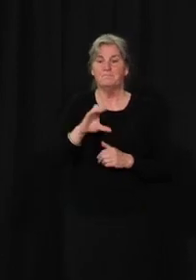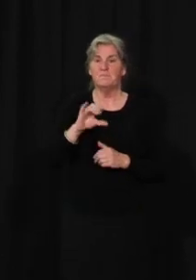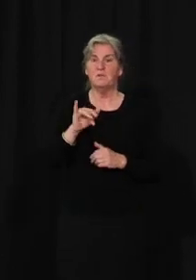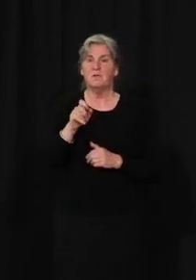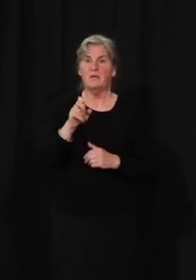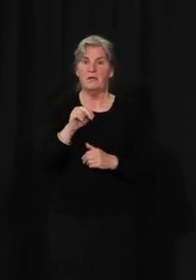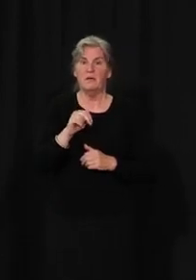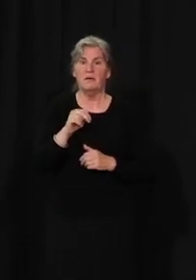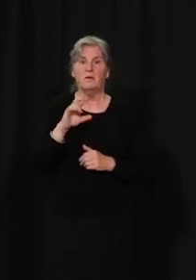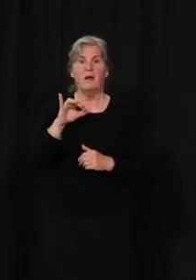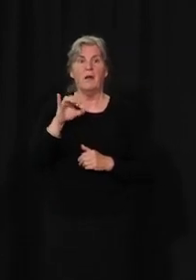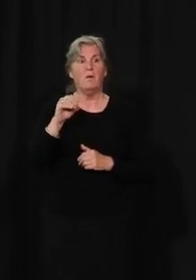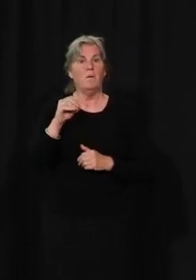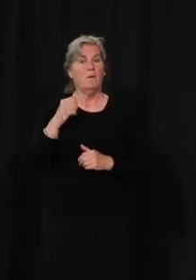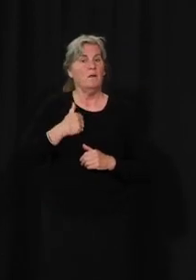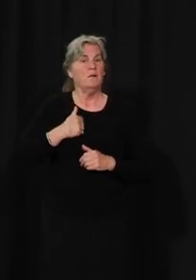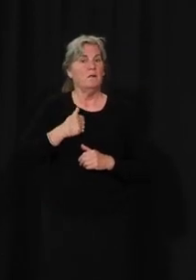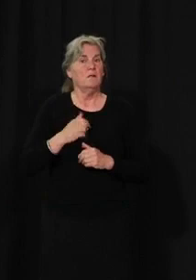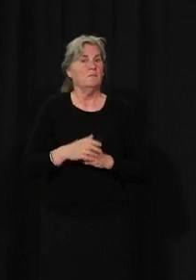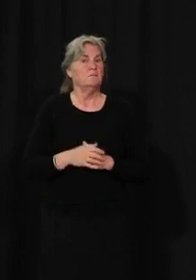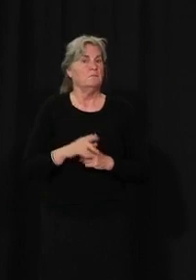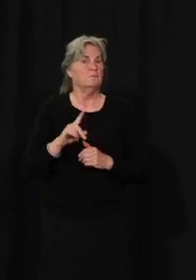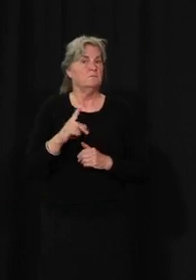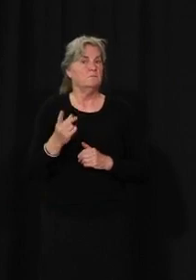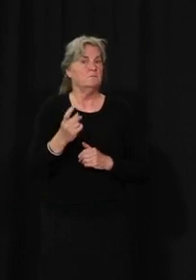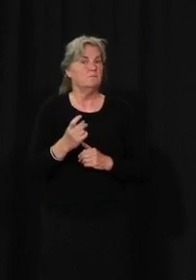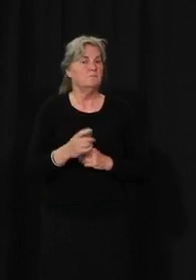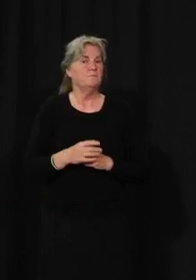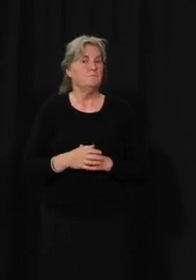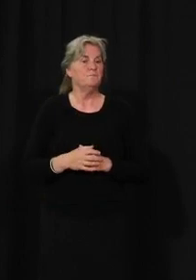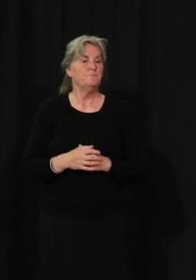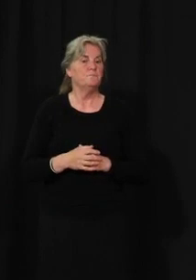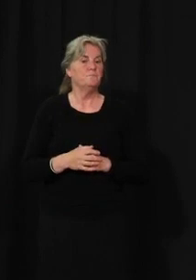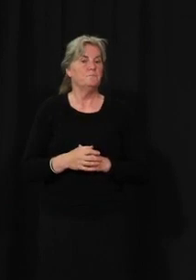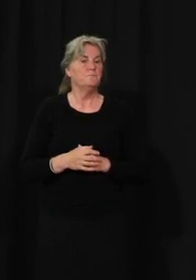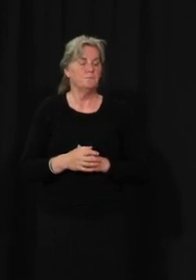Claudiane, Radio-Canada. Reporter: